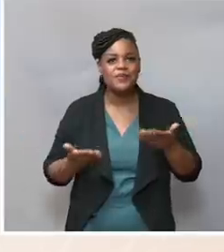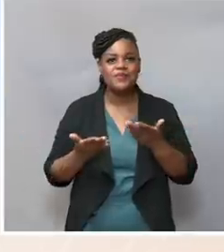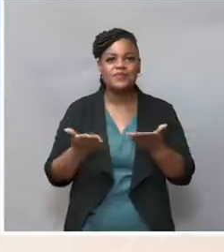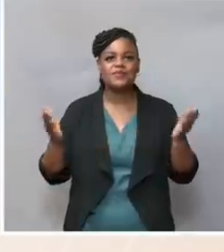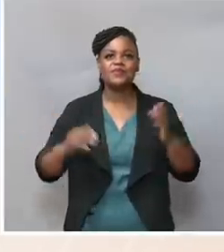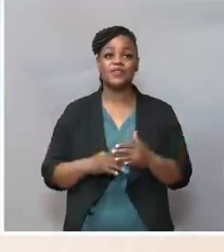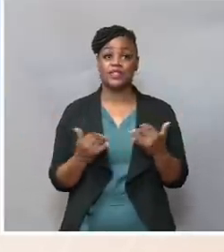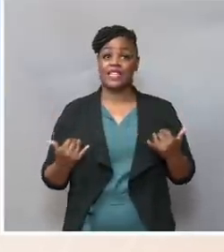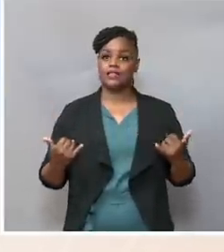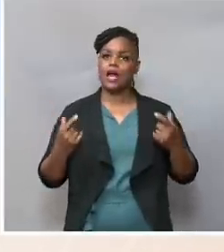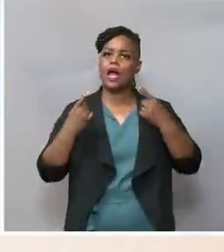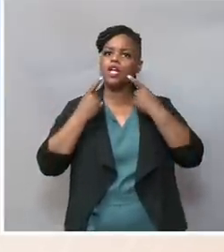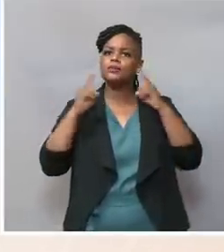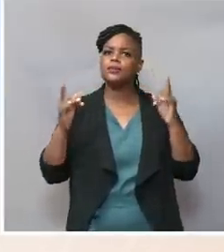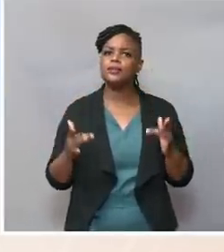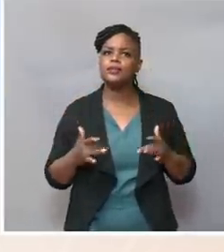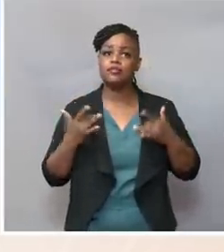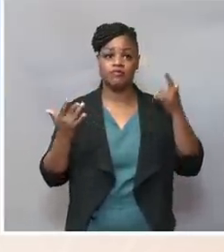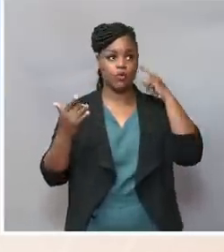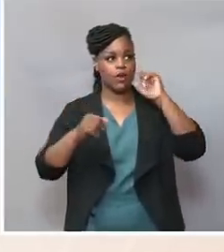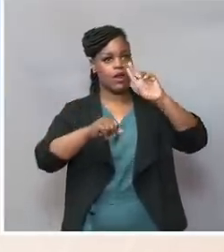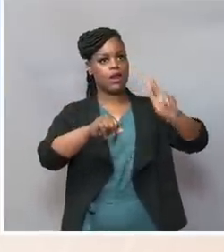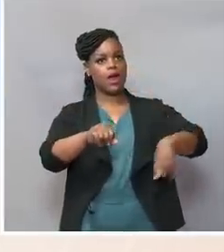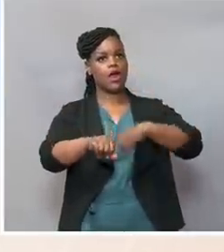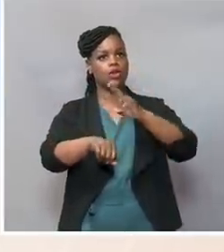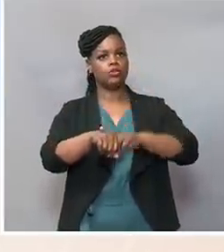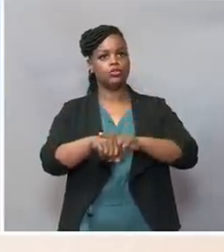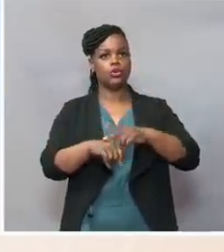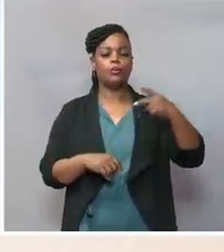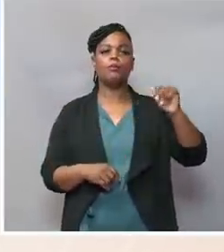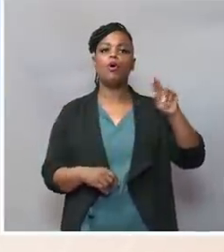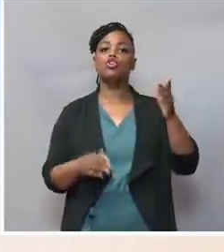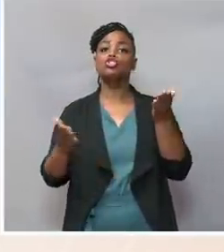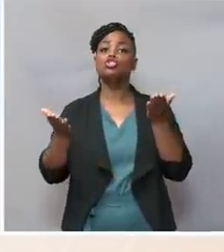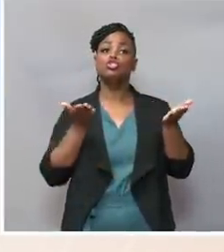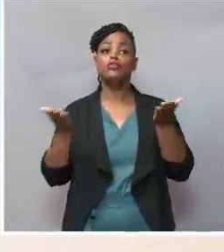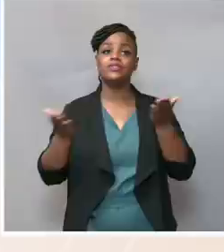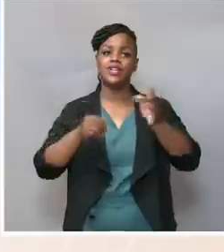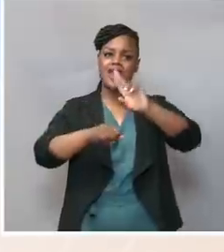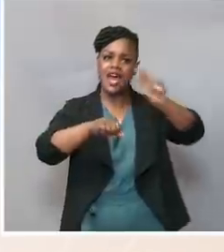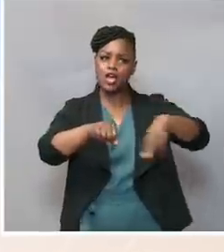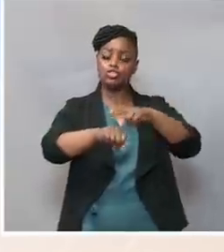for the National Park Service, National Underground Railroad Network to Freedom Program.